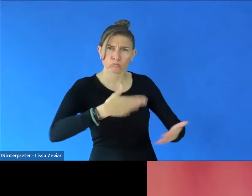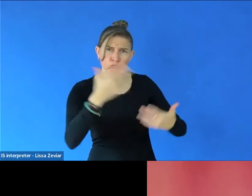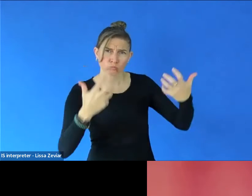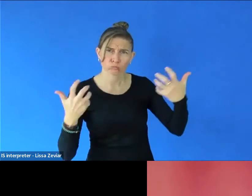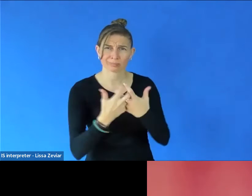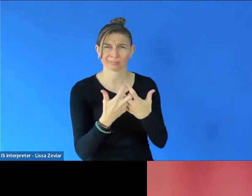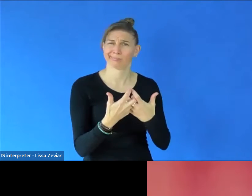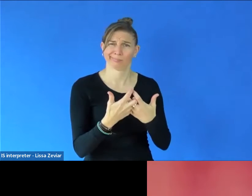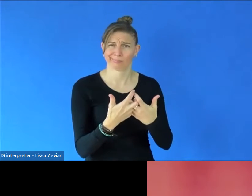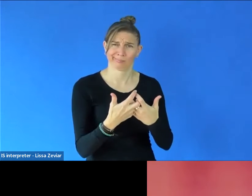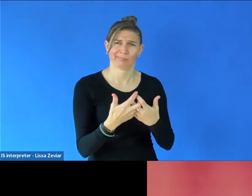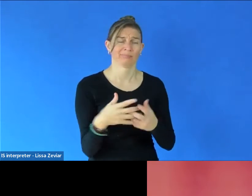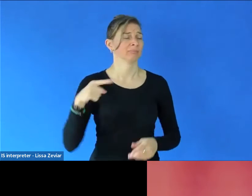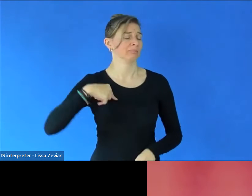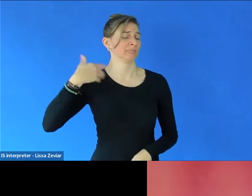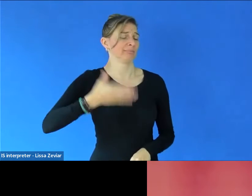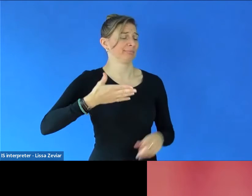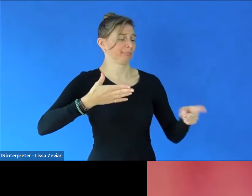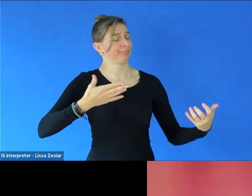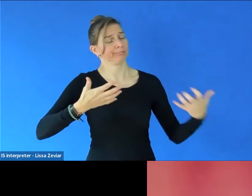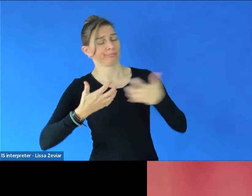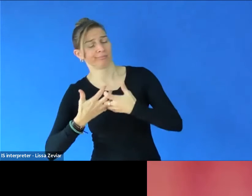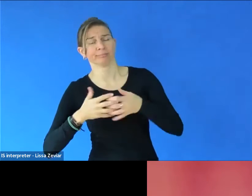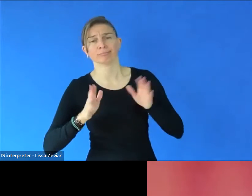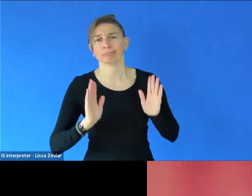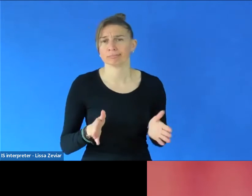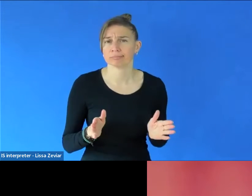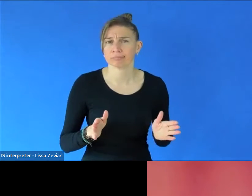I will not say it has changed a lot.